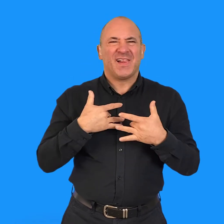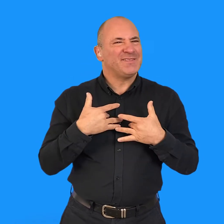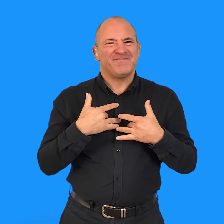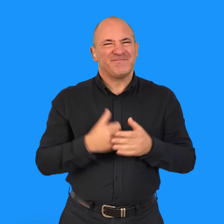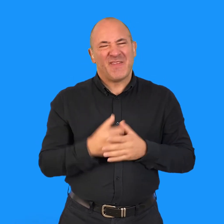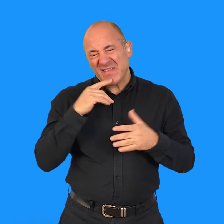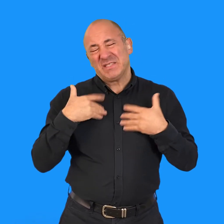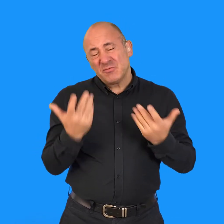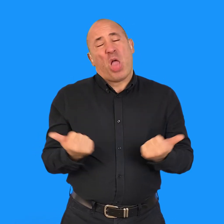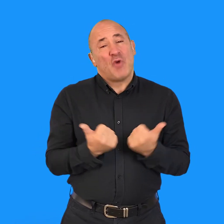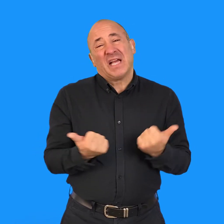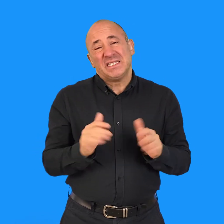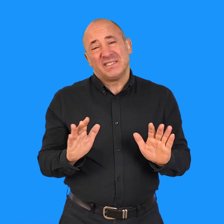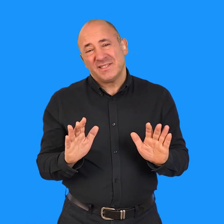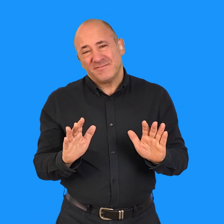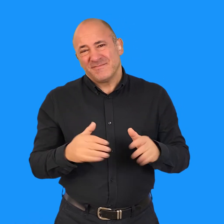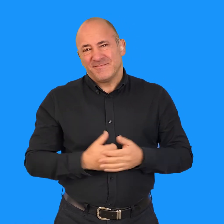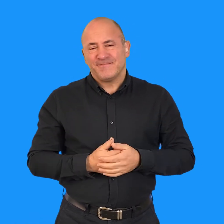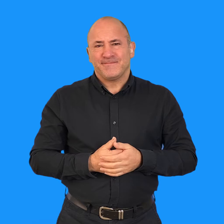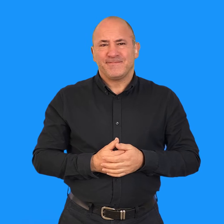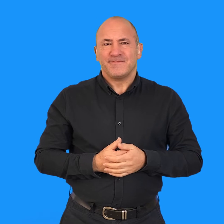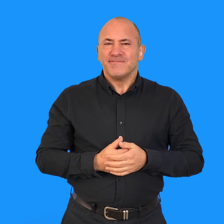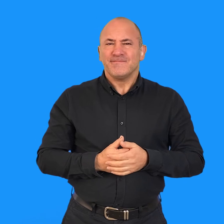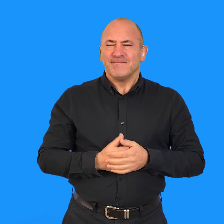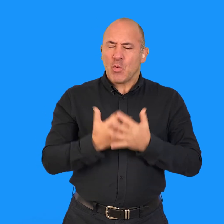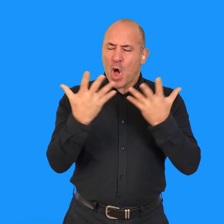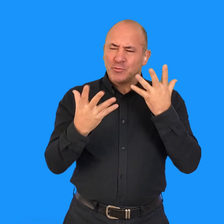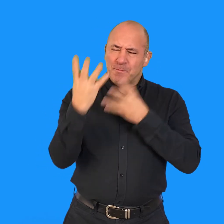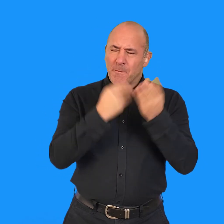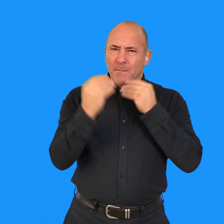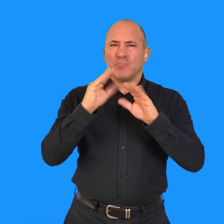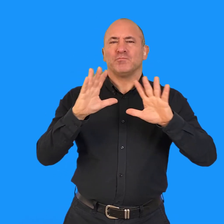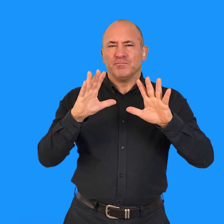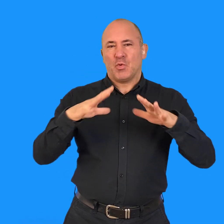I don't think we got it right. I think we did an okay job. I think there's a lot that then we think about